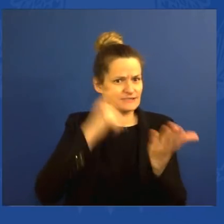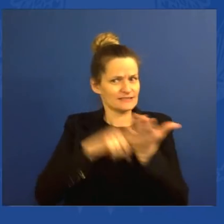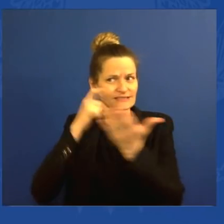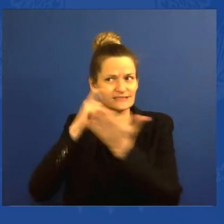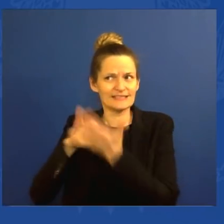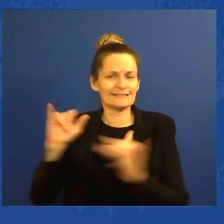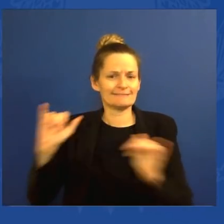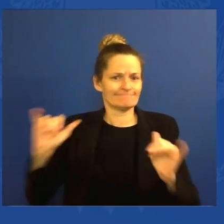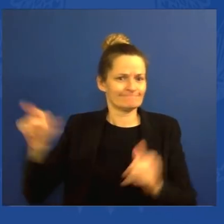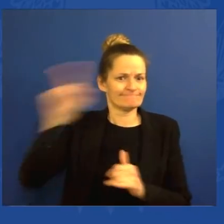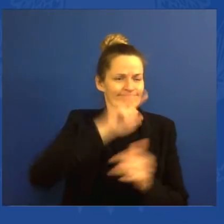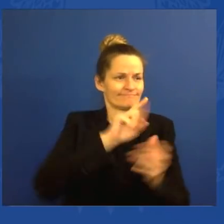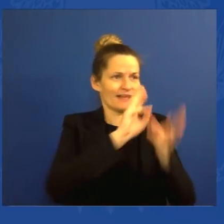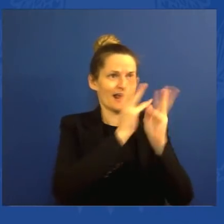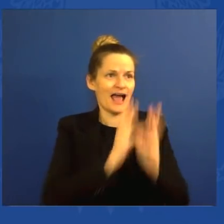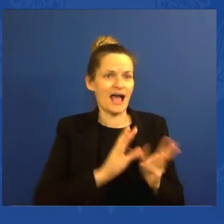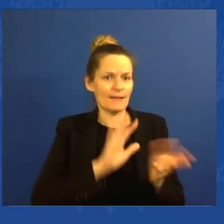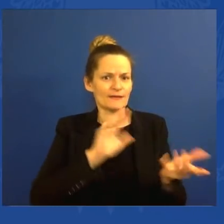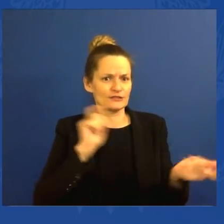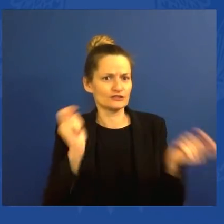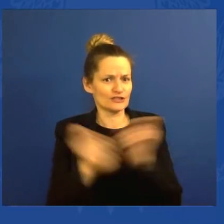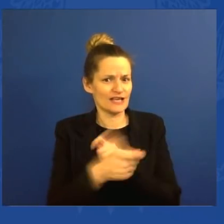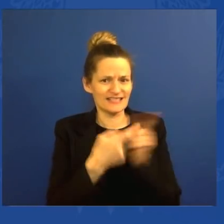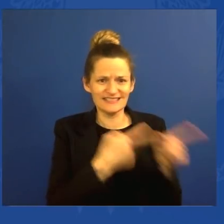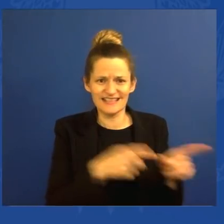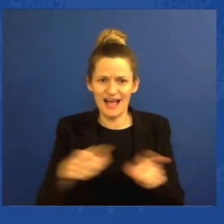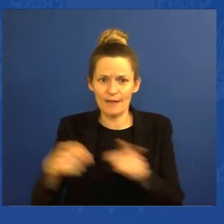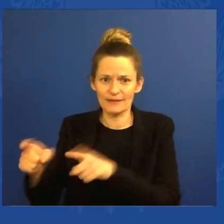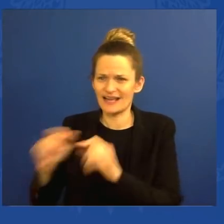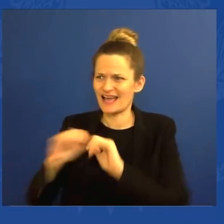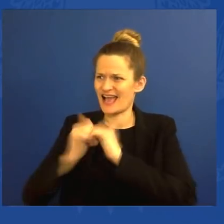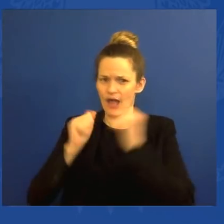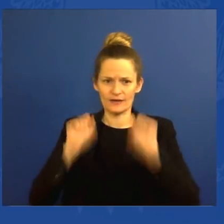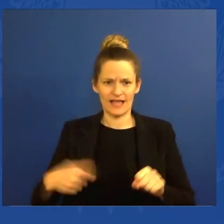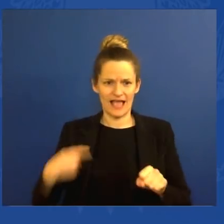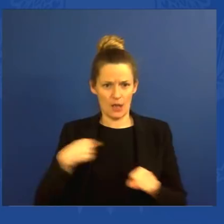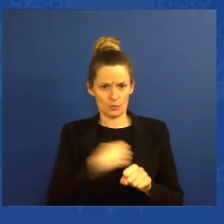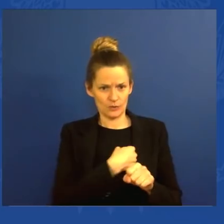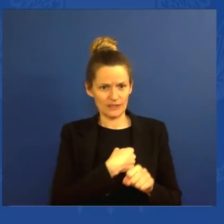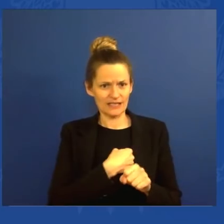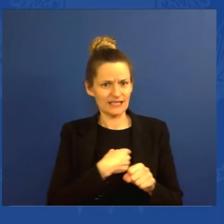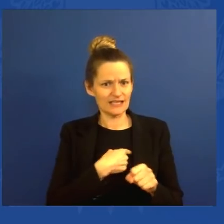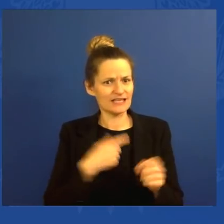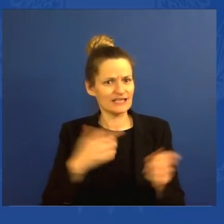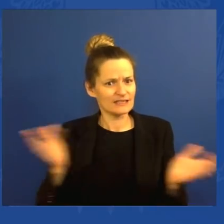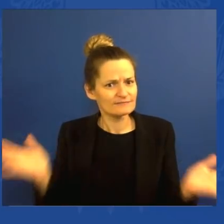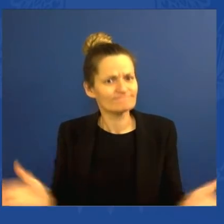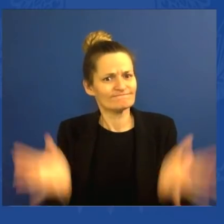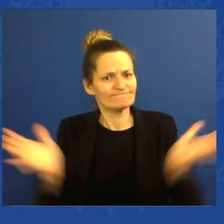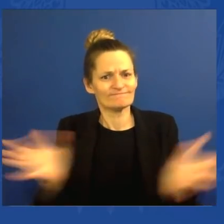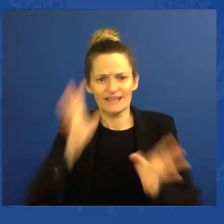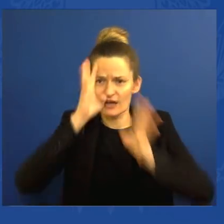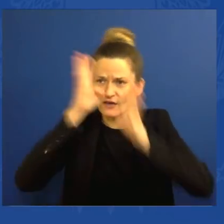to talk about how we drive and fuel innovation in America is critical to keep us at the leading edge